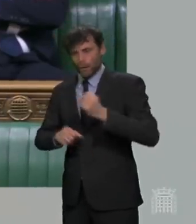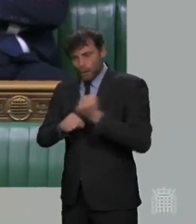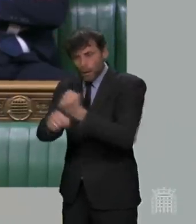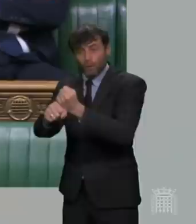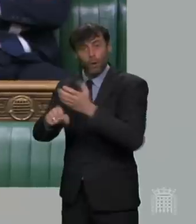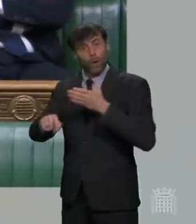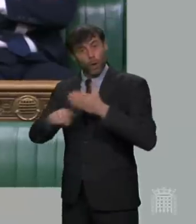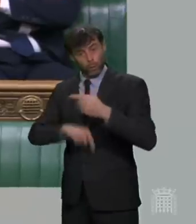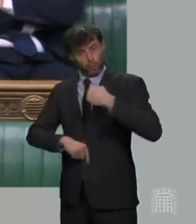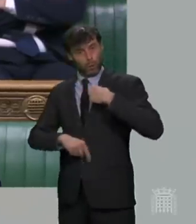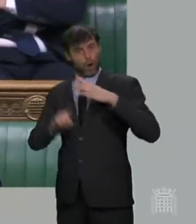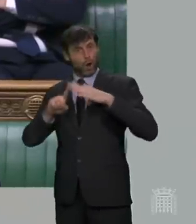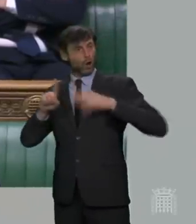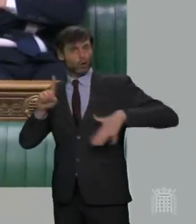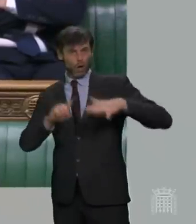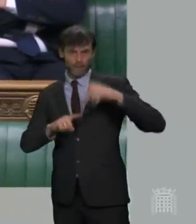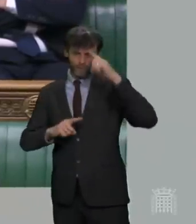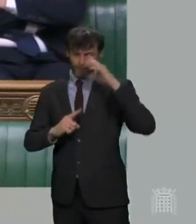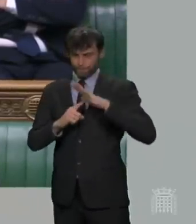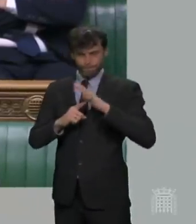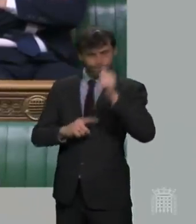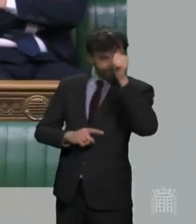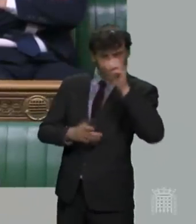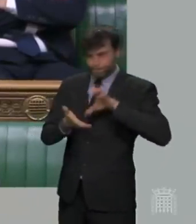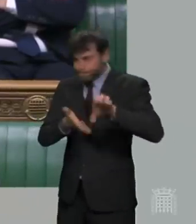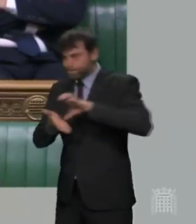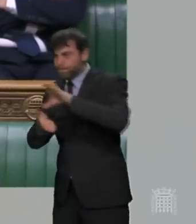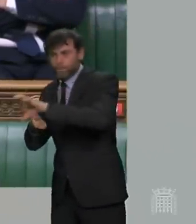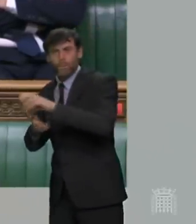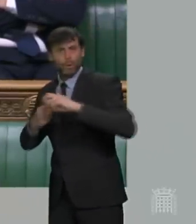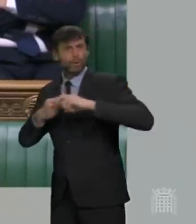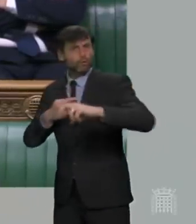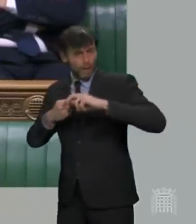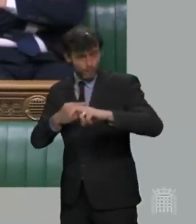and that if elected in May Conservative candidates like Jerry Hall will deliver for the people of